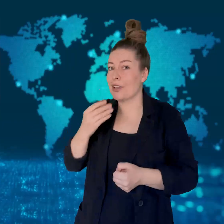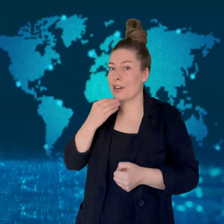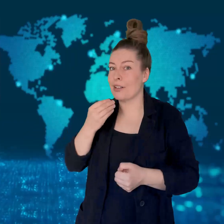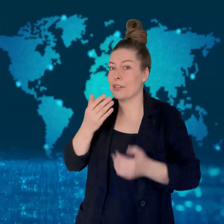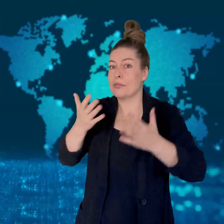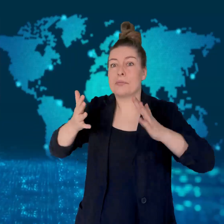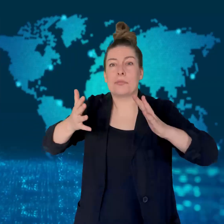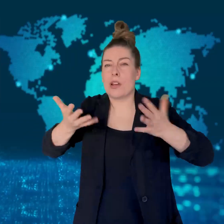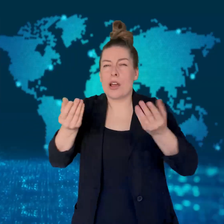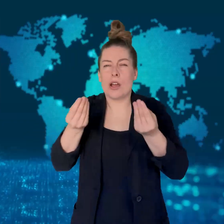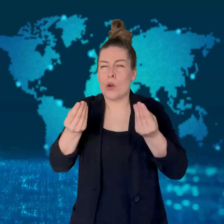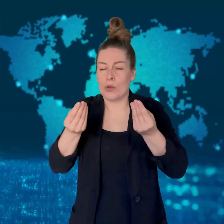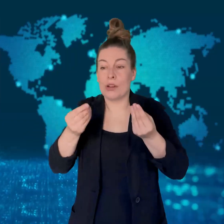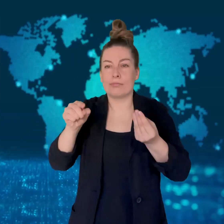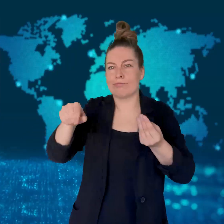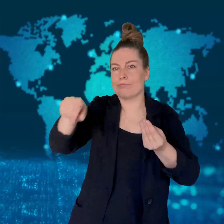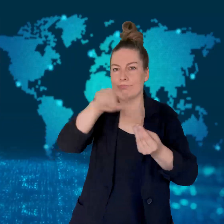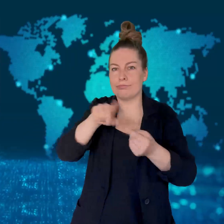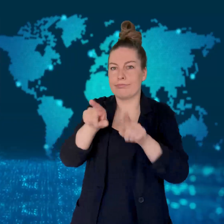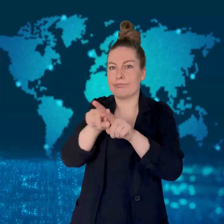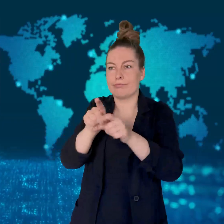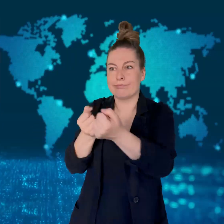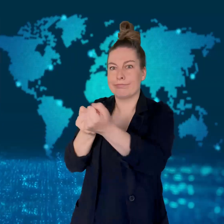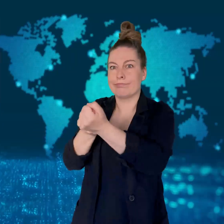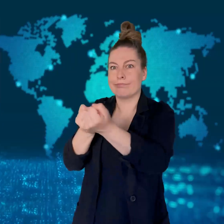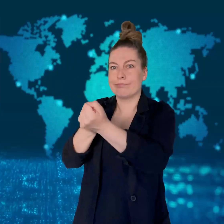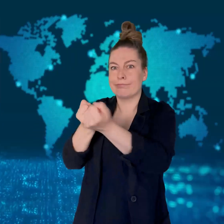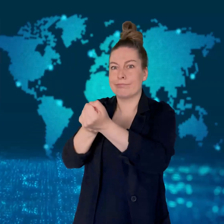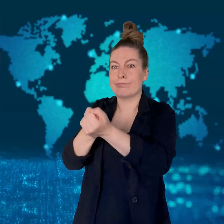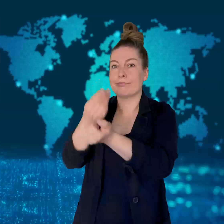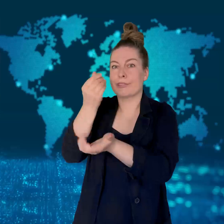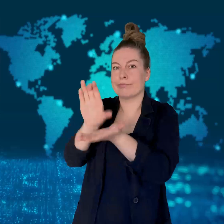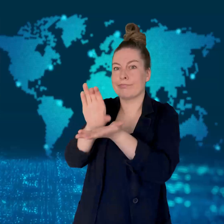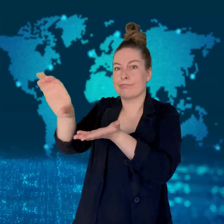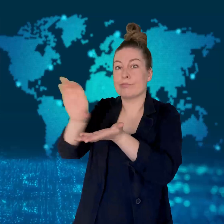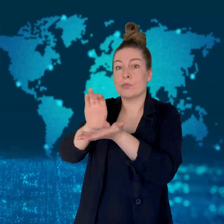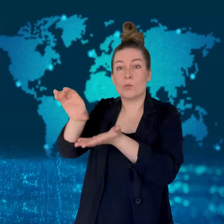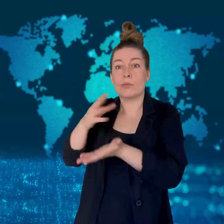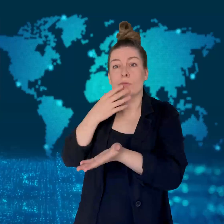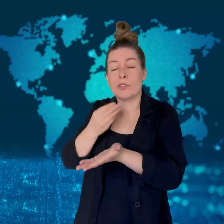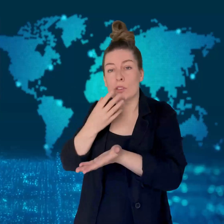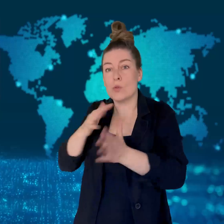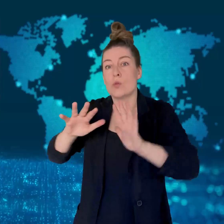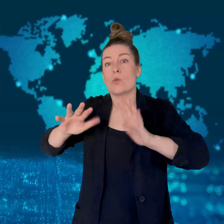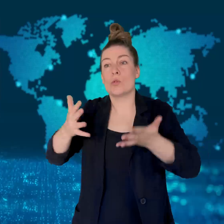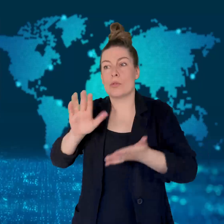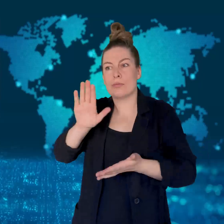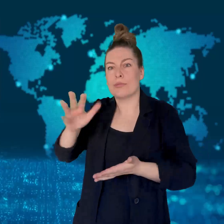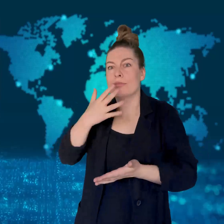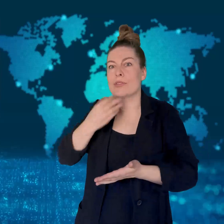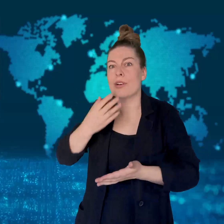Israeli war efforts in Gaza.